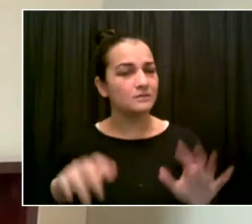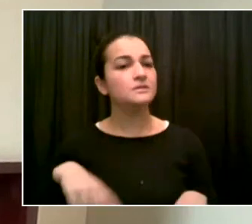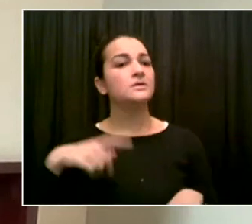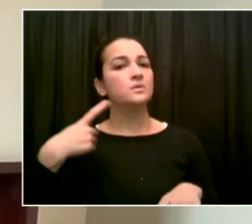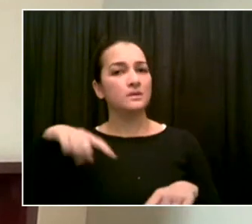PROGRAM THAT DEMONSTRATES